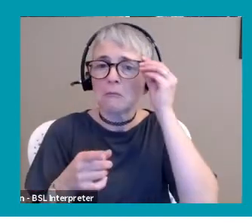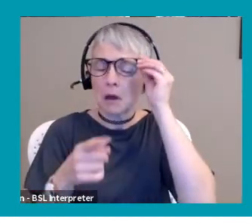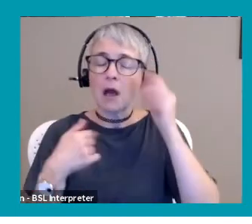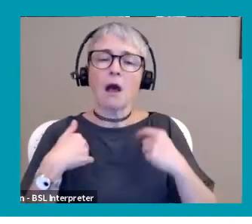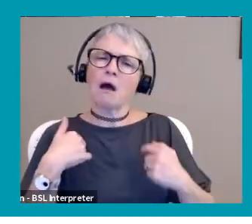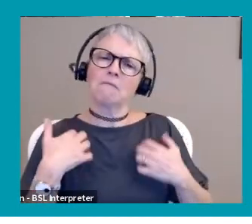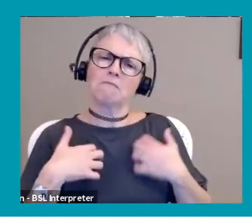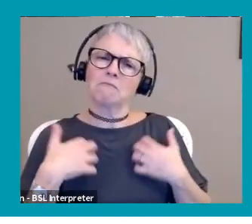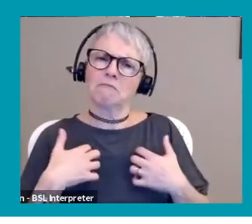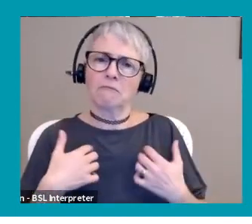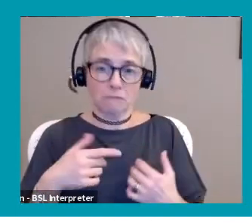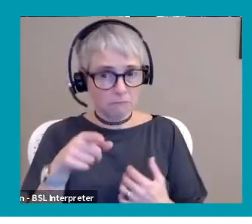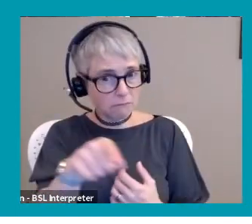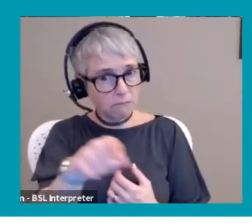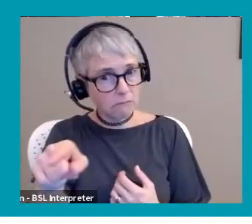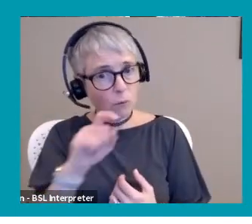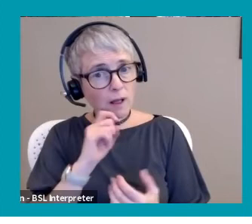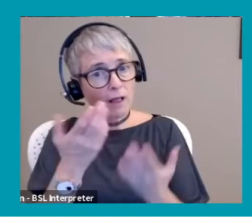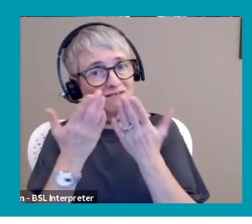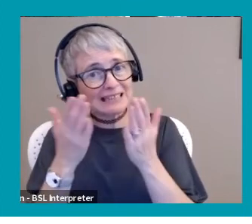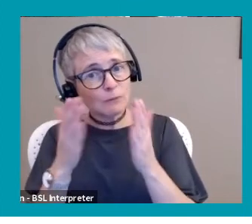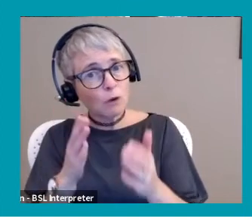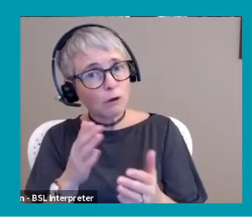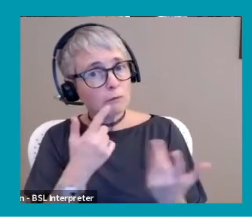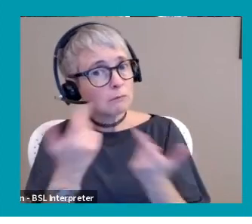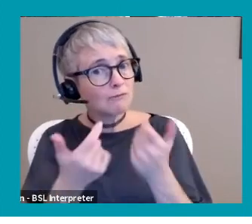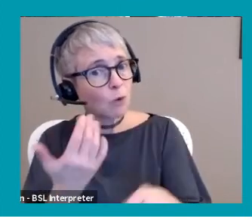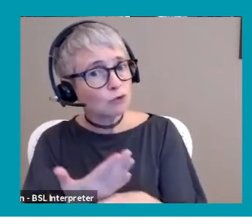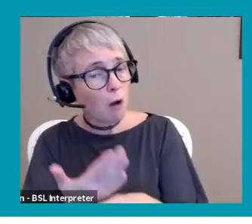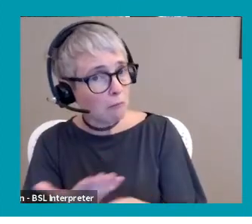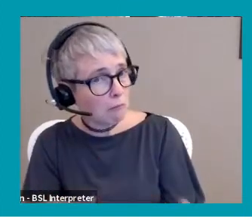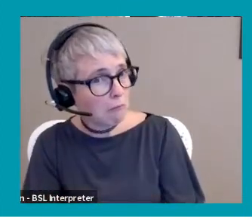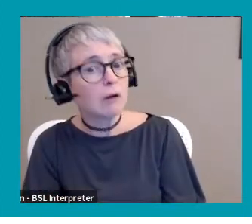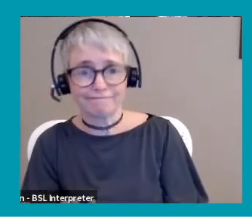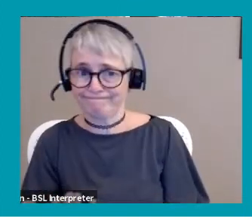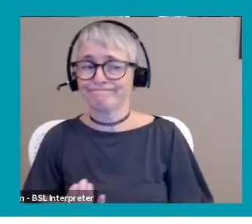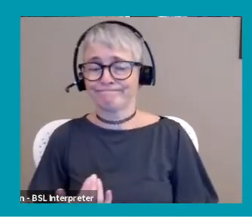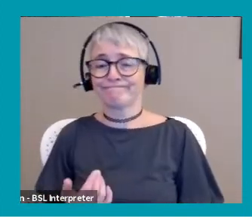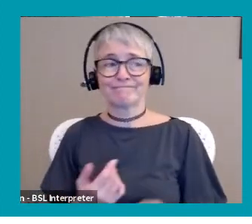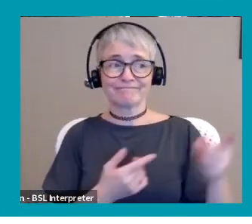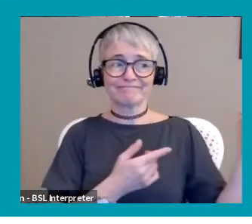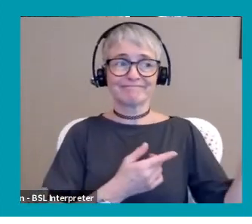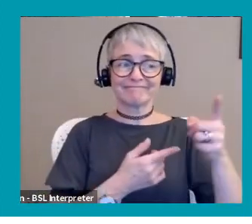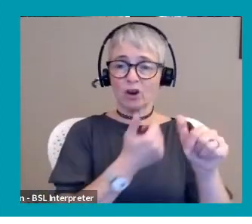Are you using Facebook to search for jobs opportunities. because employers are using Facebook to find you and advertise their